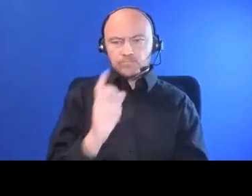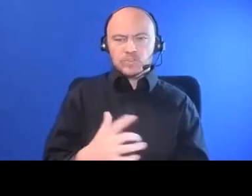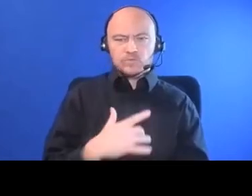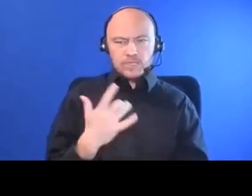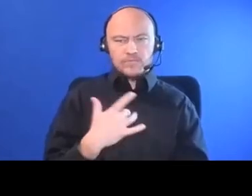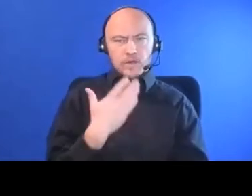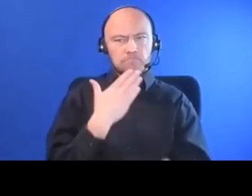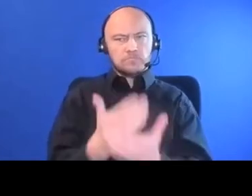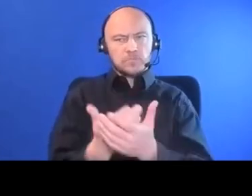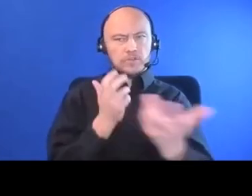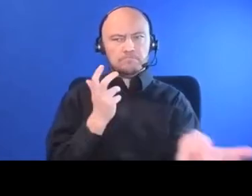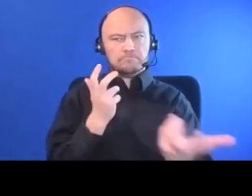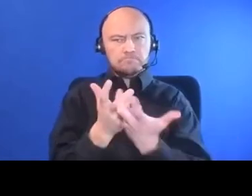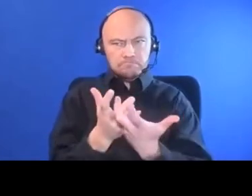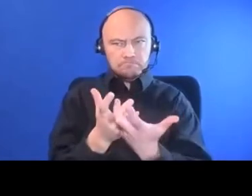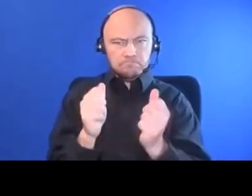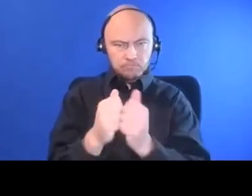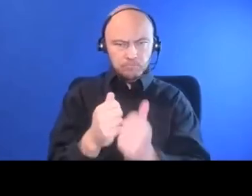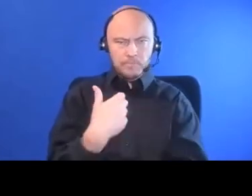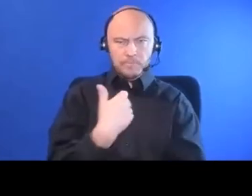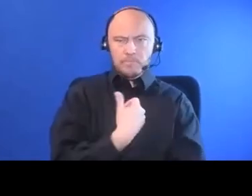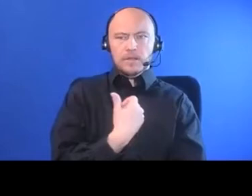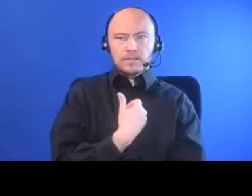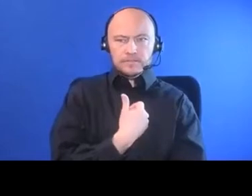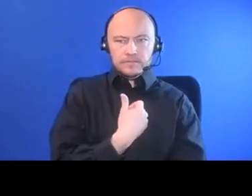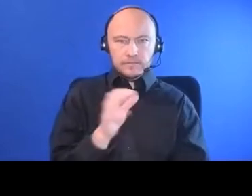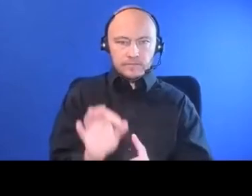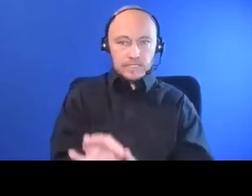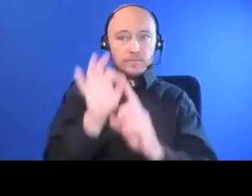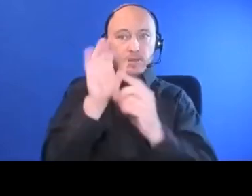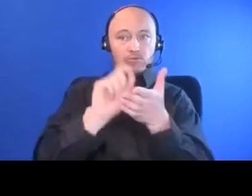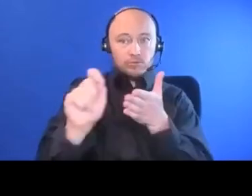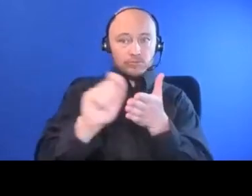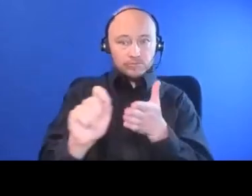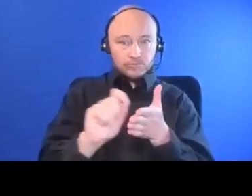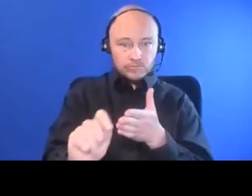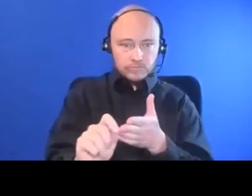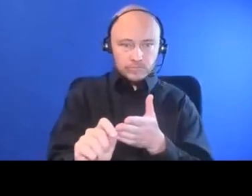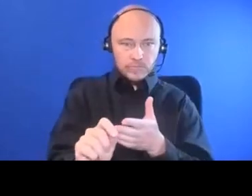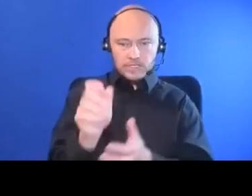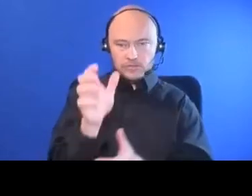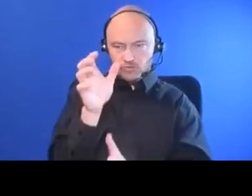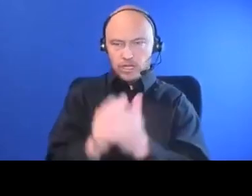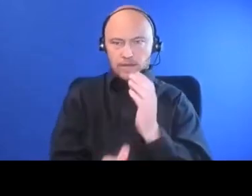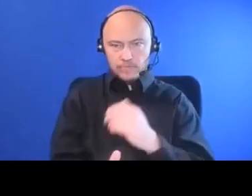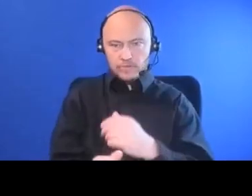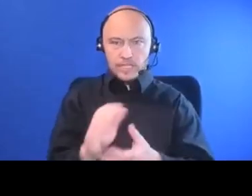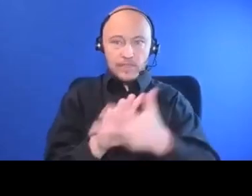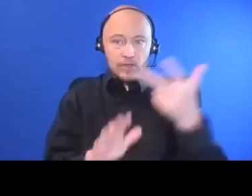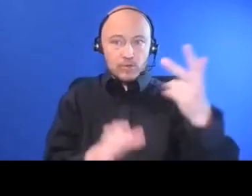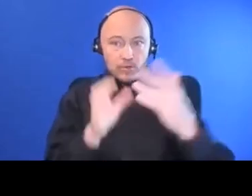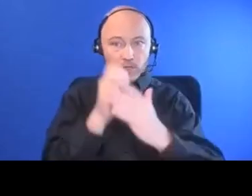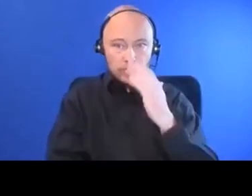especially when I was writing, not all the chapters, just, I think three of the chapters in my memoir in second person.